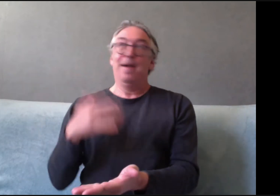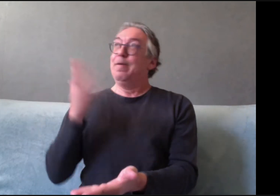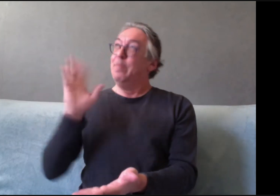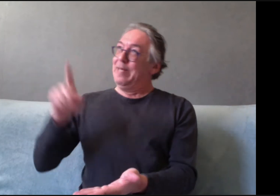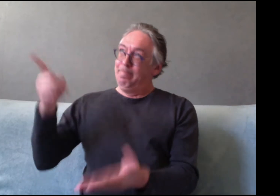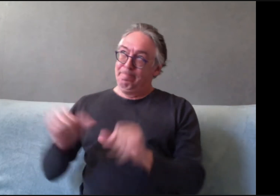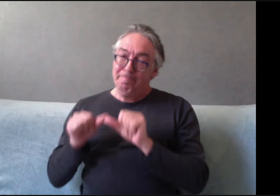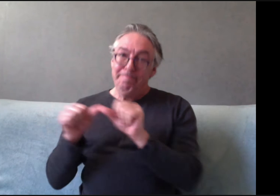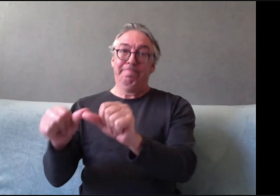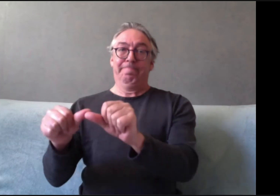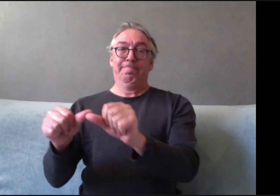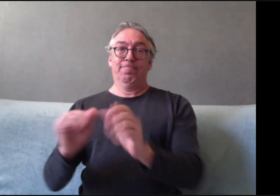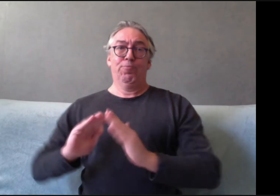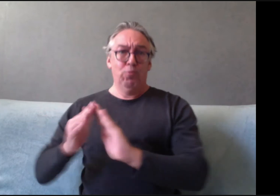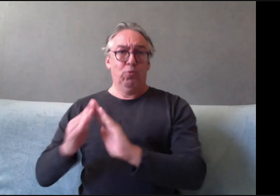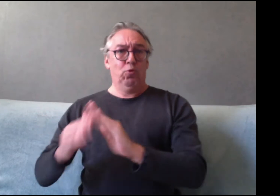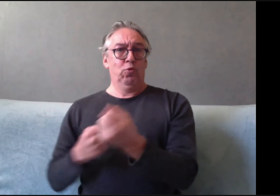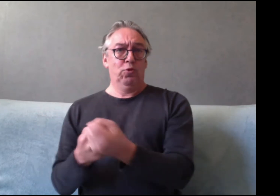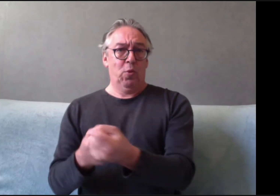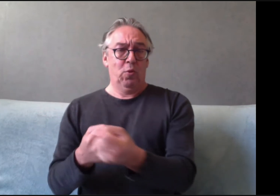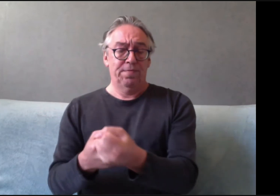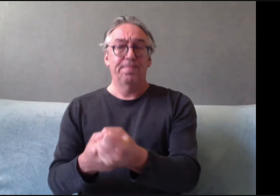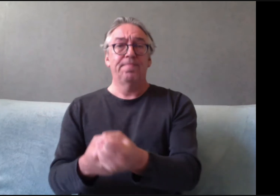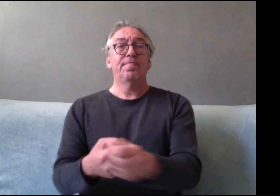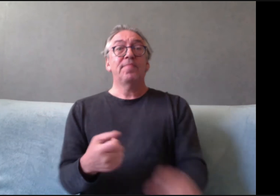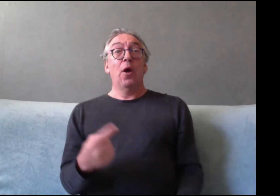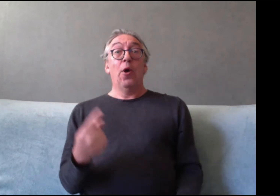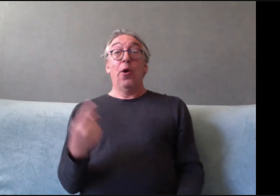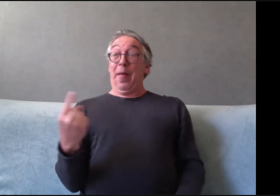Isolation measures that have an impact on persons with disabilities